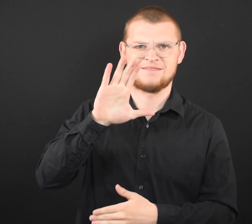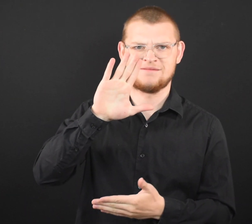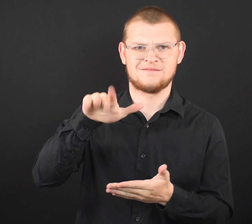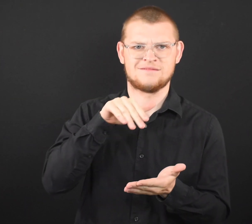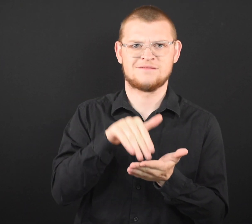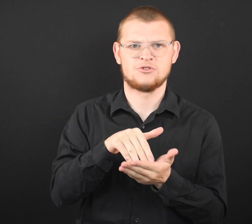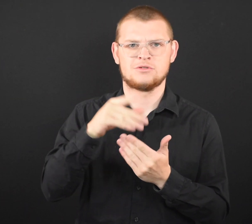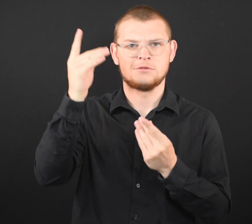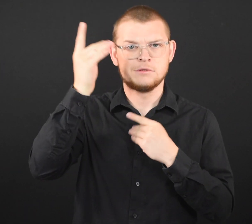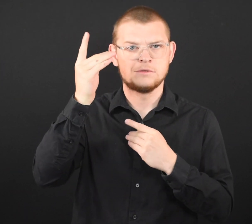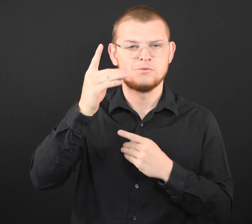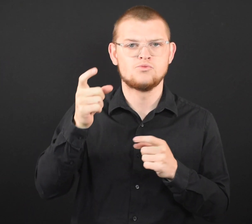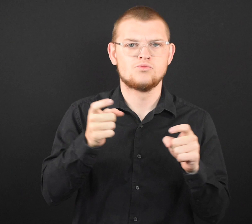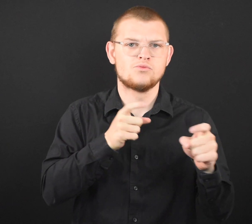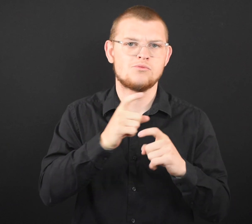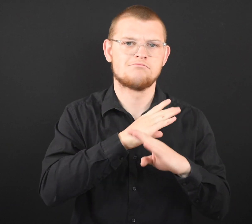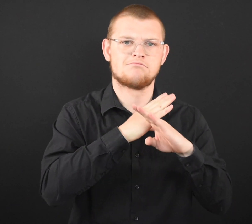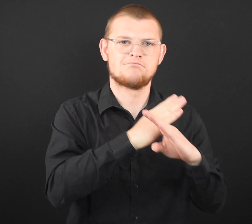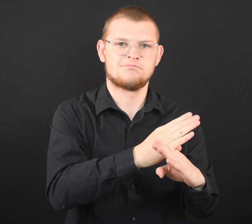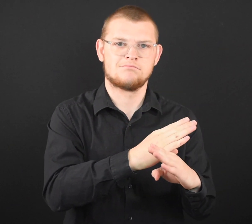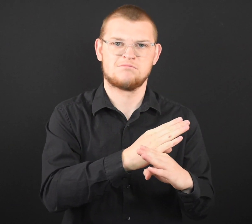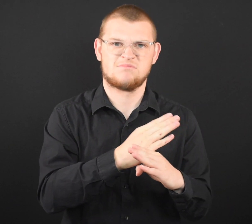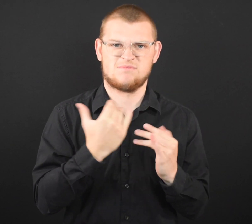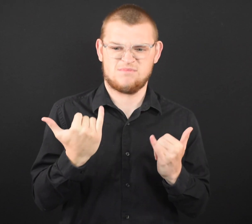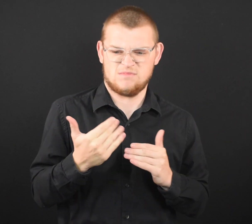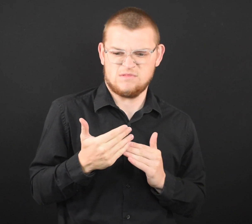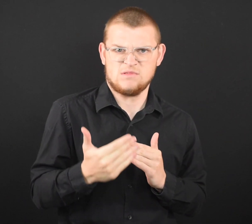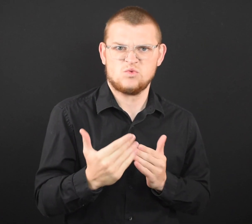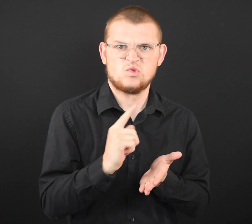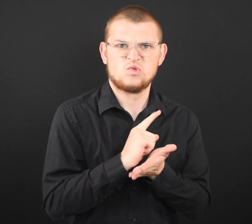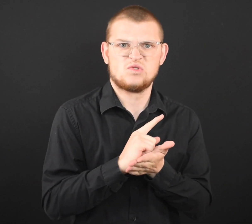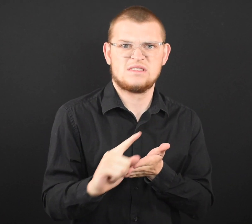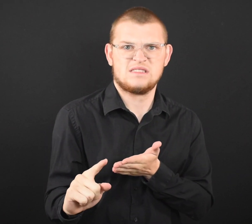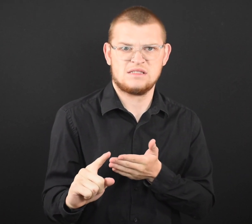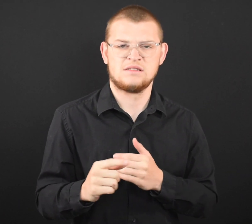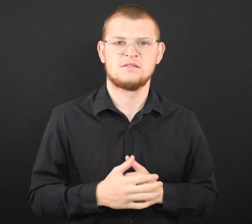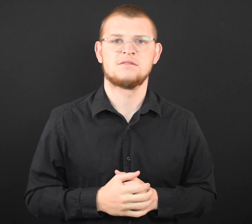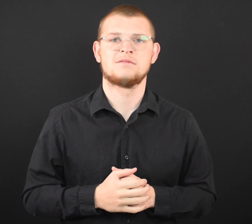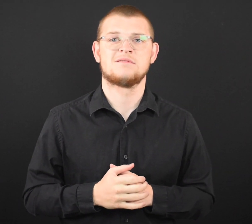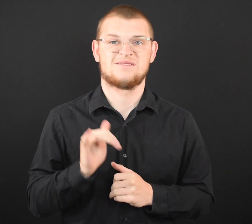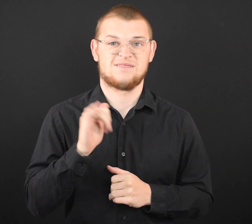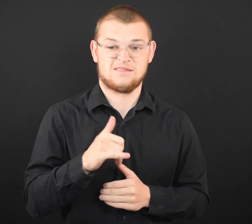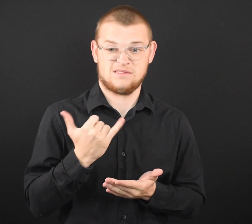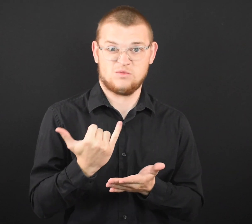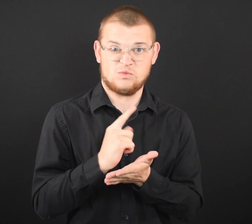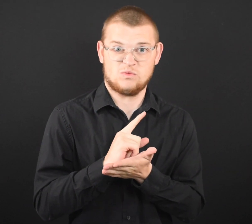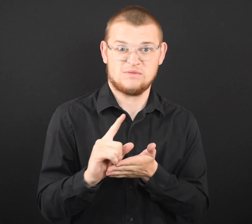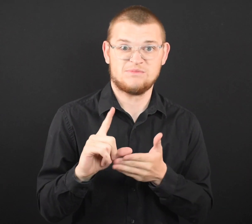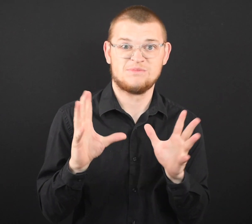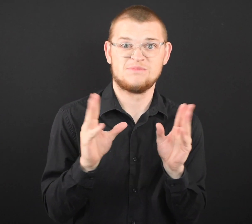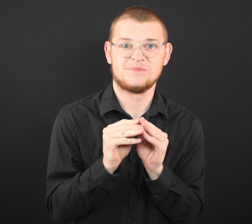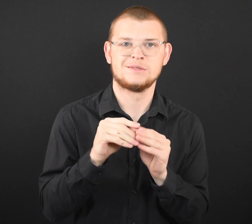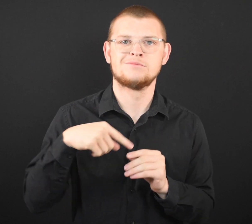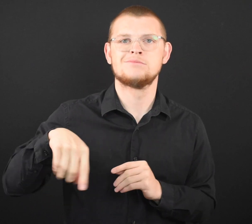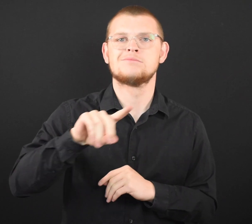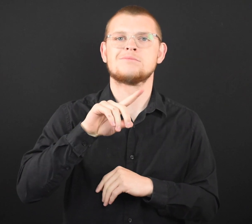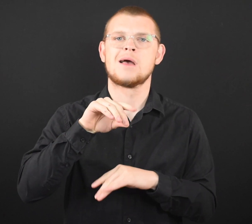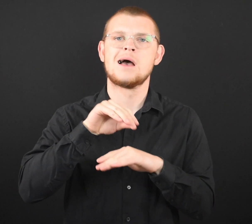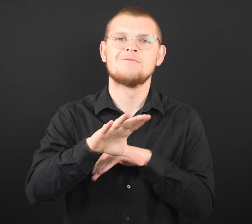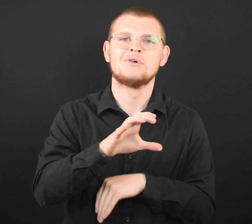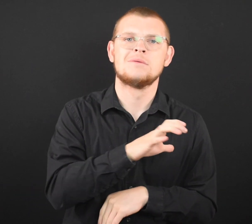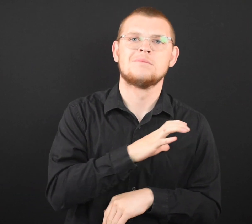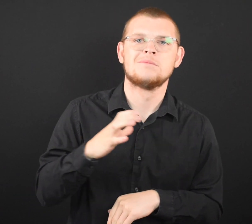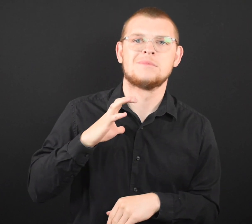(CDC) later this week following a meeting of the Advisory Committee on Immunization Practices